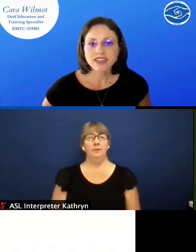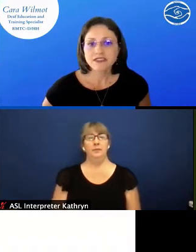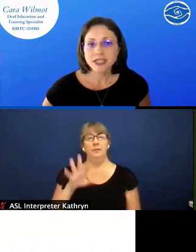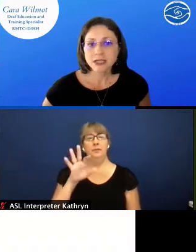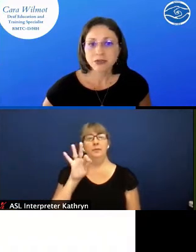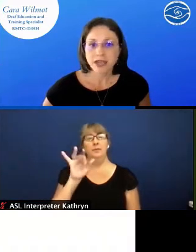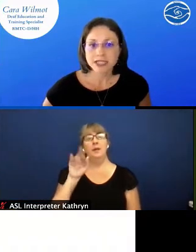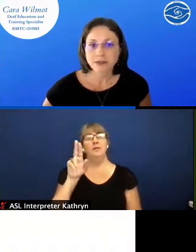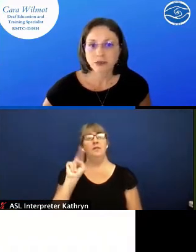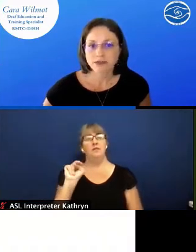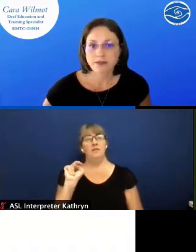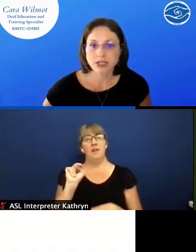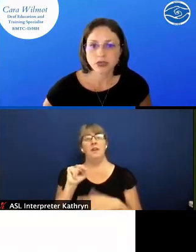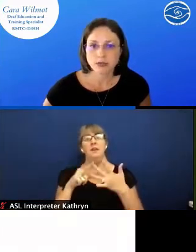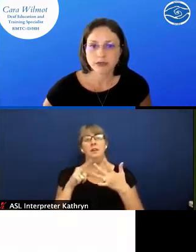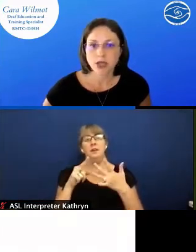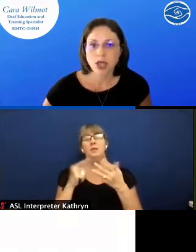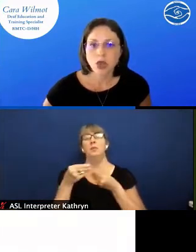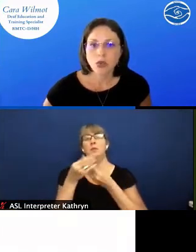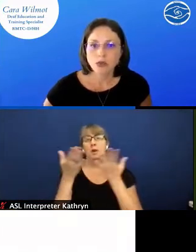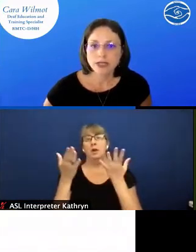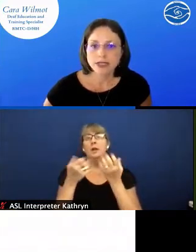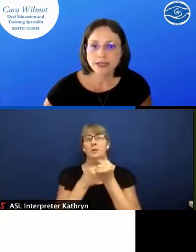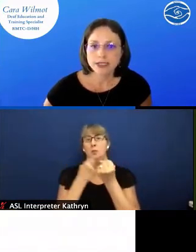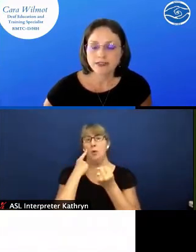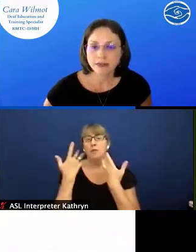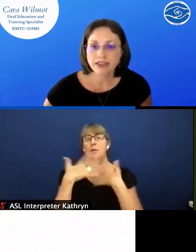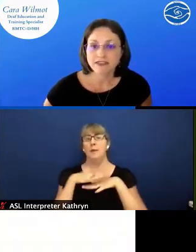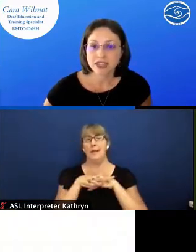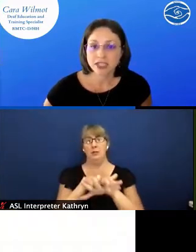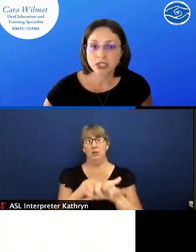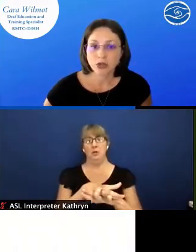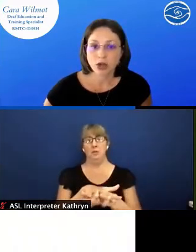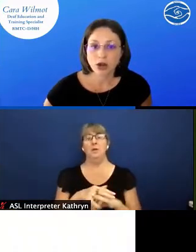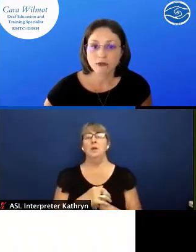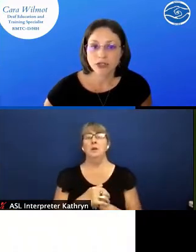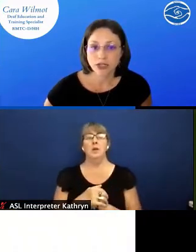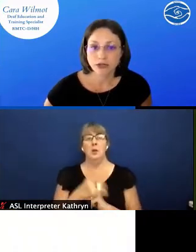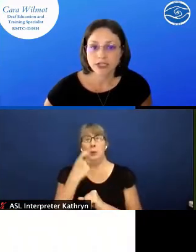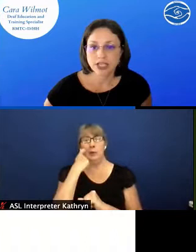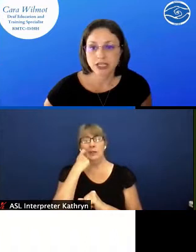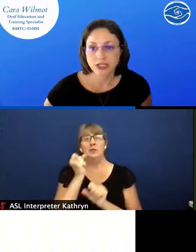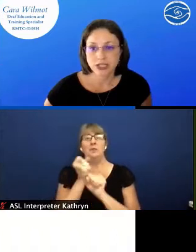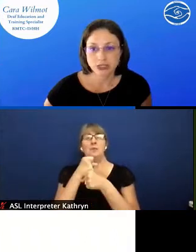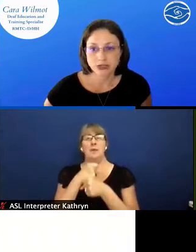FIN provides support for mainstreaming. We recently developed a FIN cue card for general education teachers.